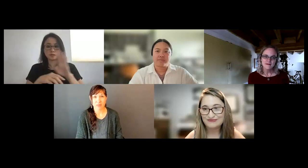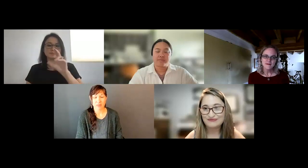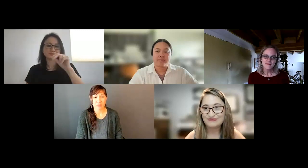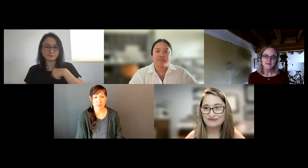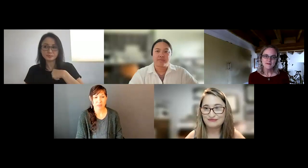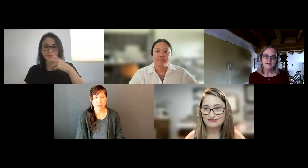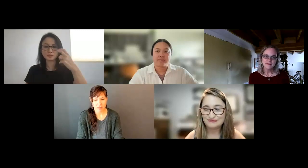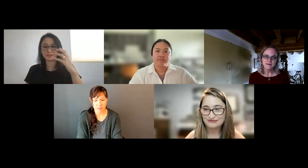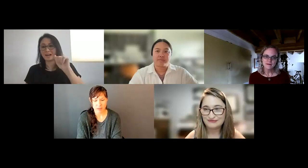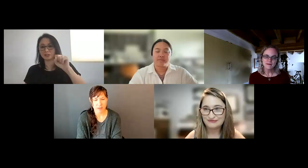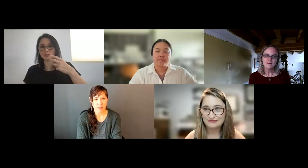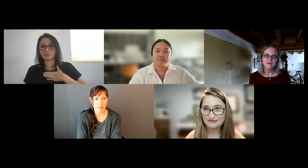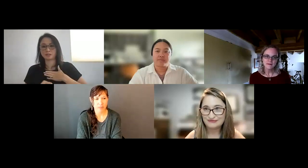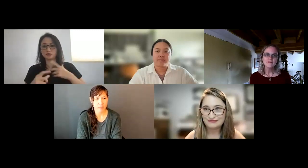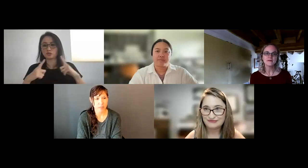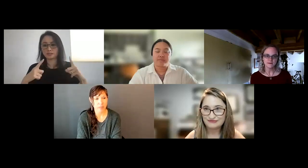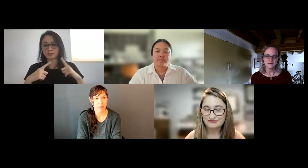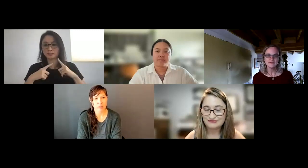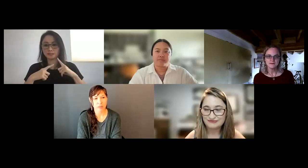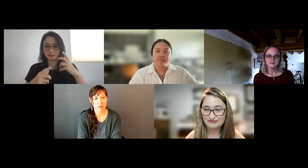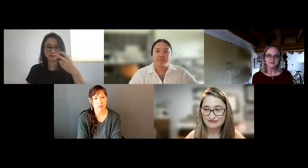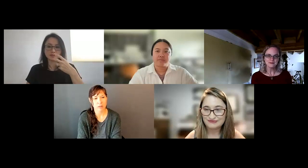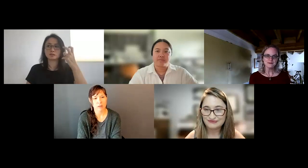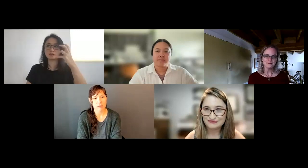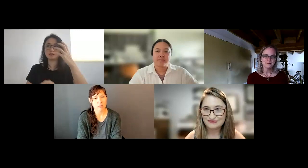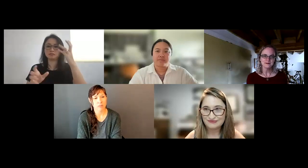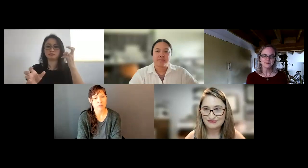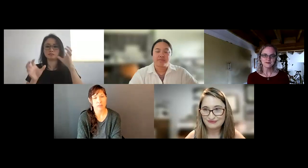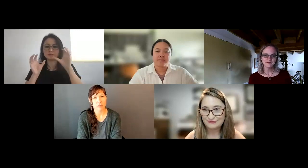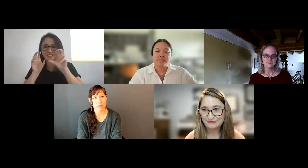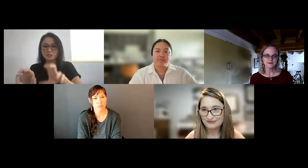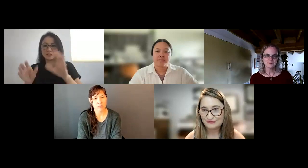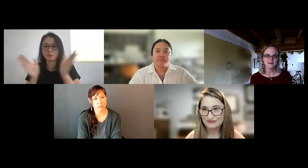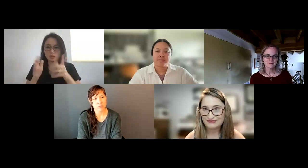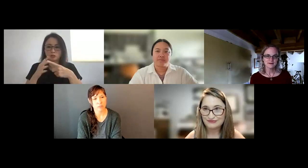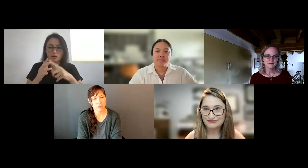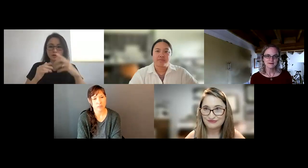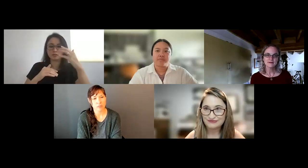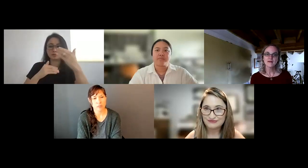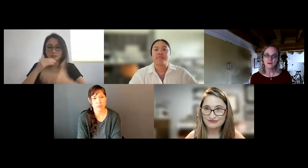Actually with our clothing business. No. I cast my retirement actually and invested